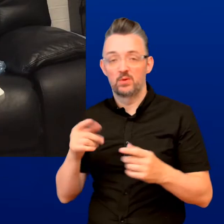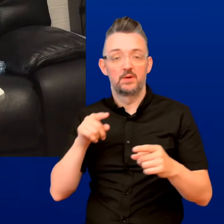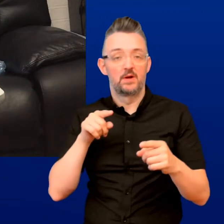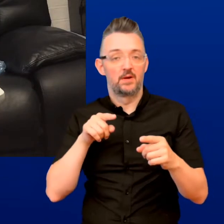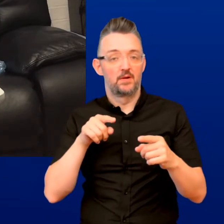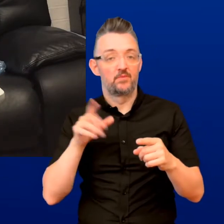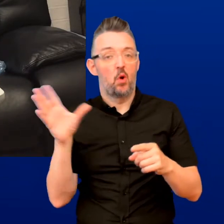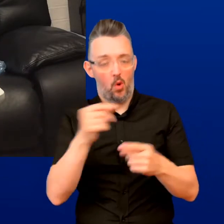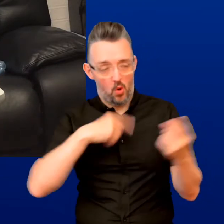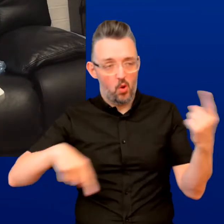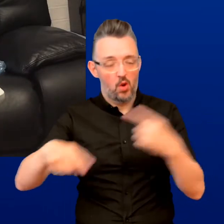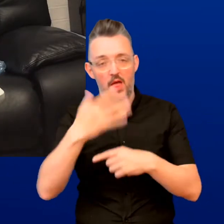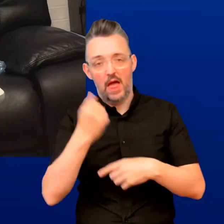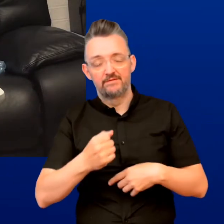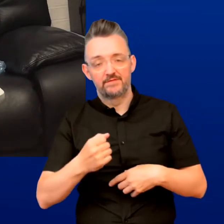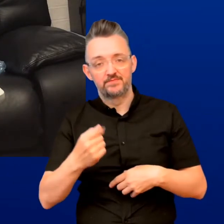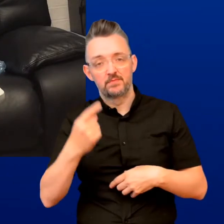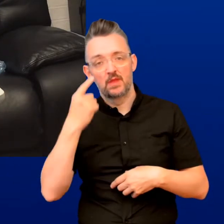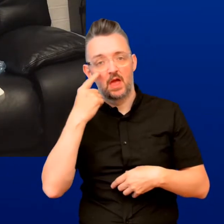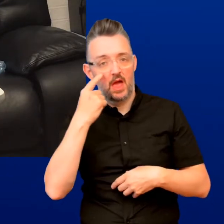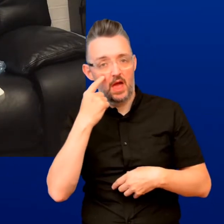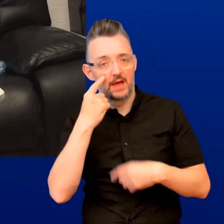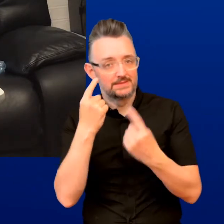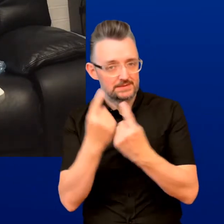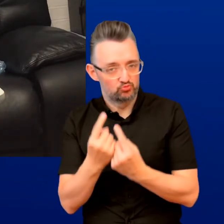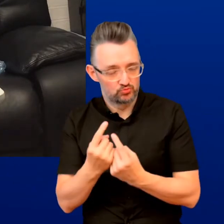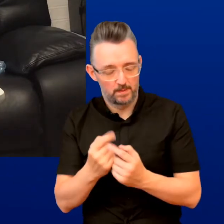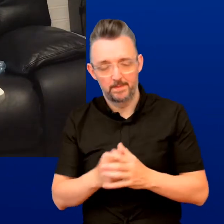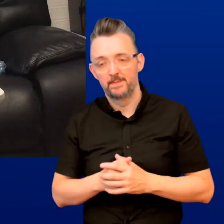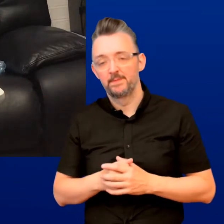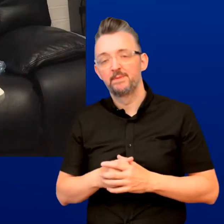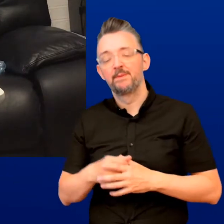of eye condition I would go for whatever